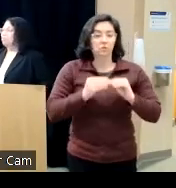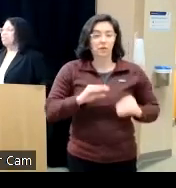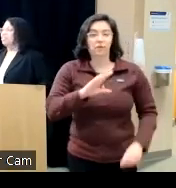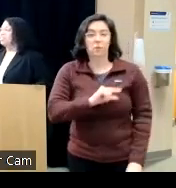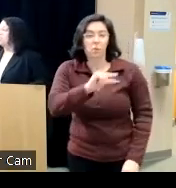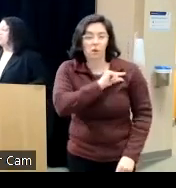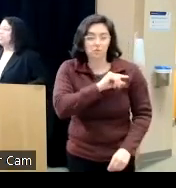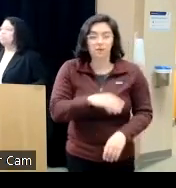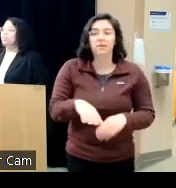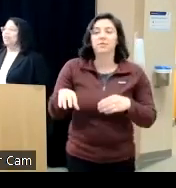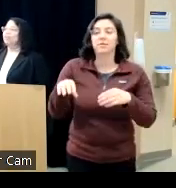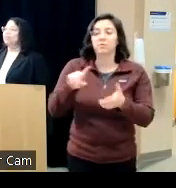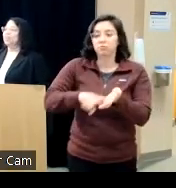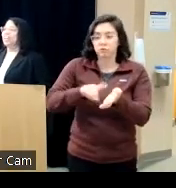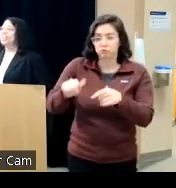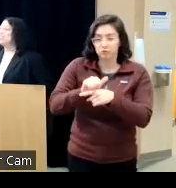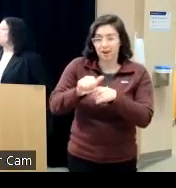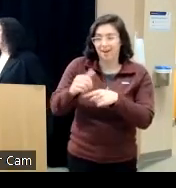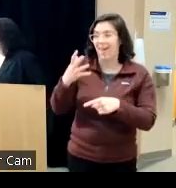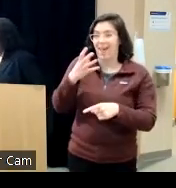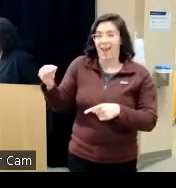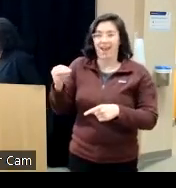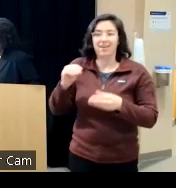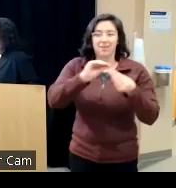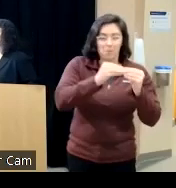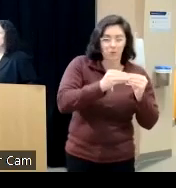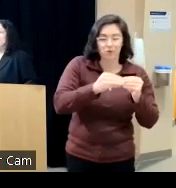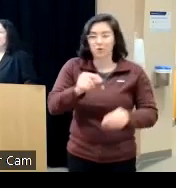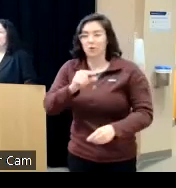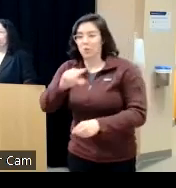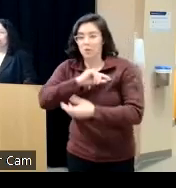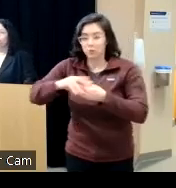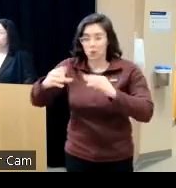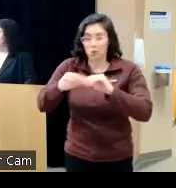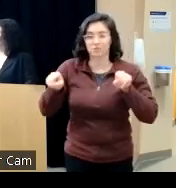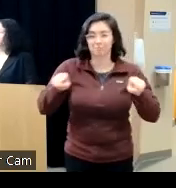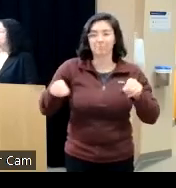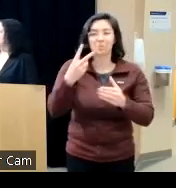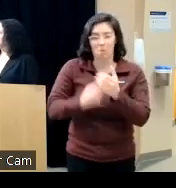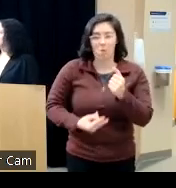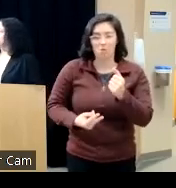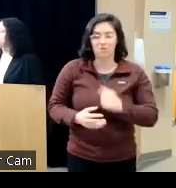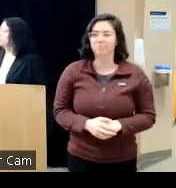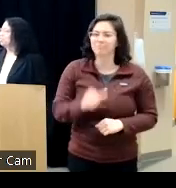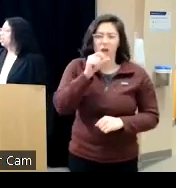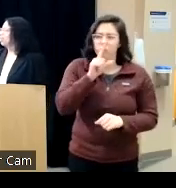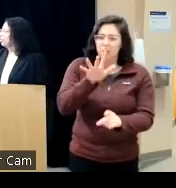it my business to become trained as a qualitative researcher um was not very popular when I was a